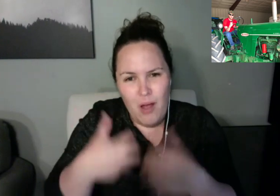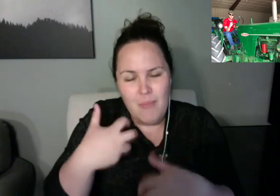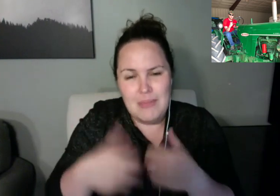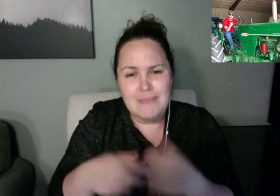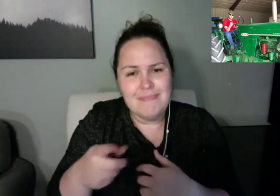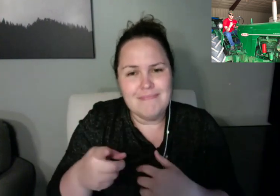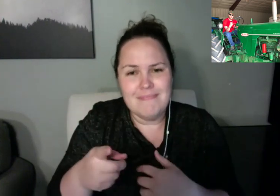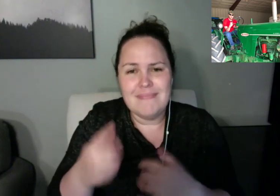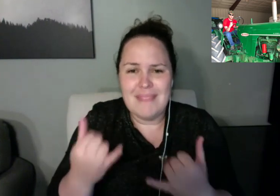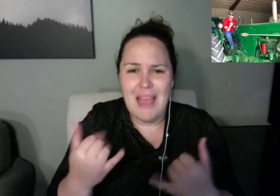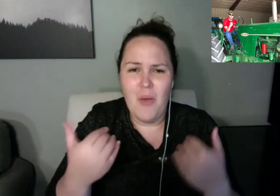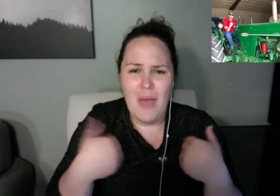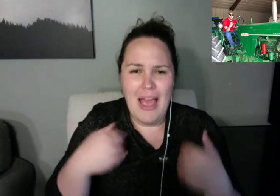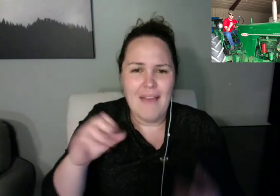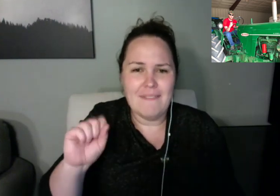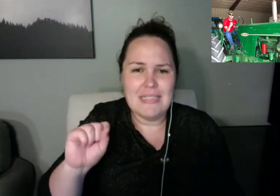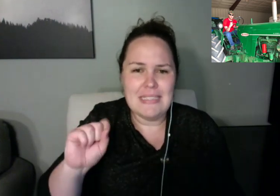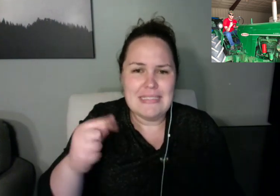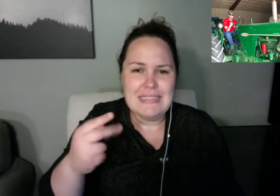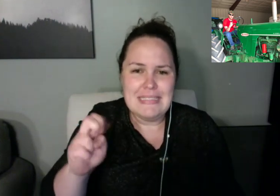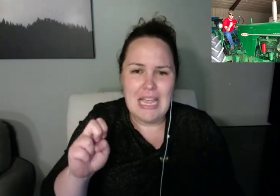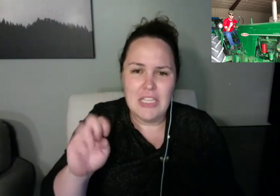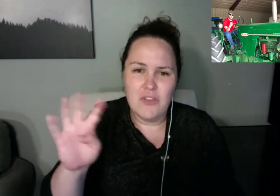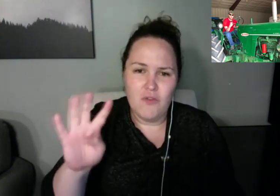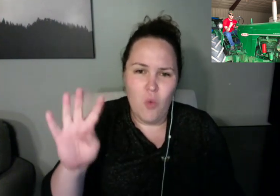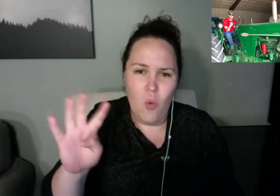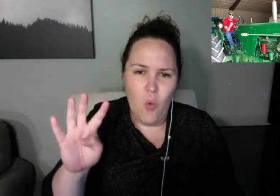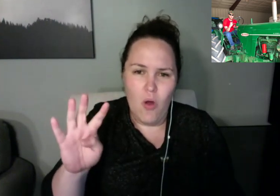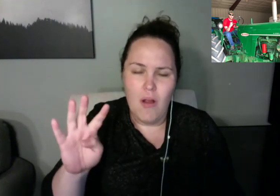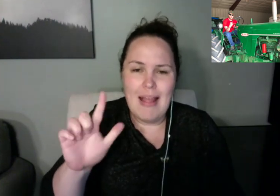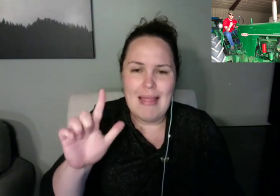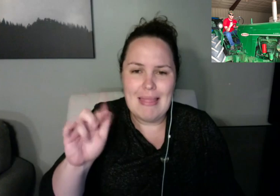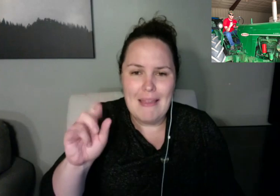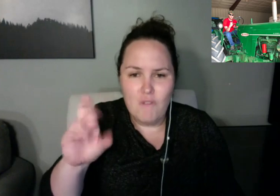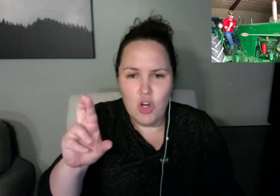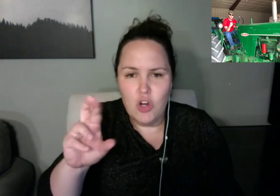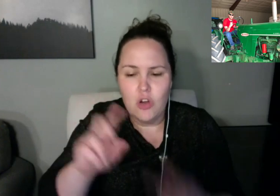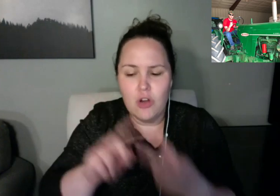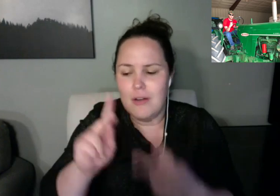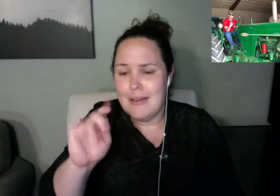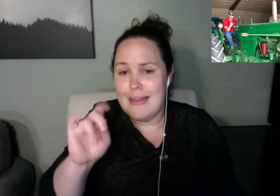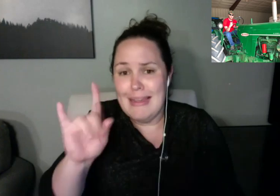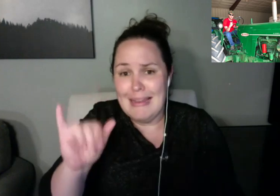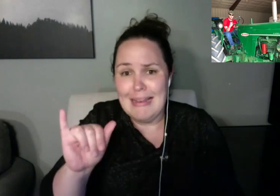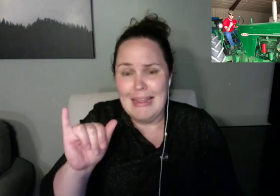Jen: do you like to draw other people? >> Eme: Yes, sometimes I do.